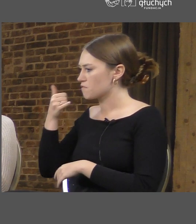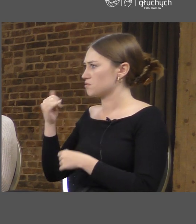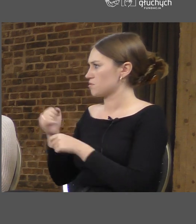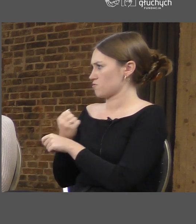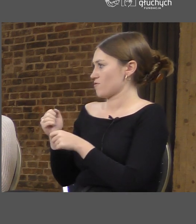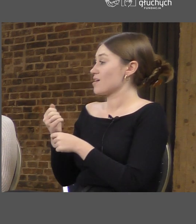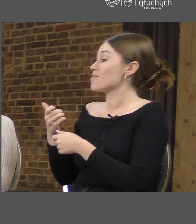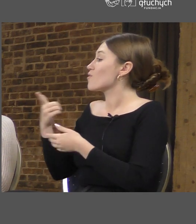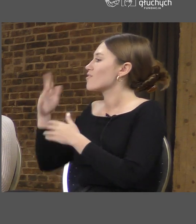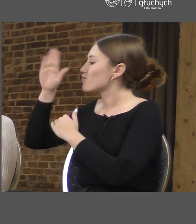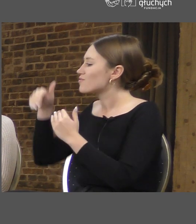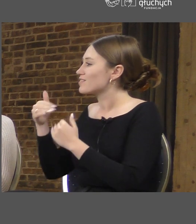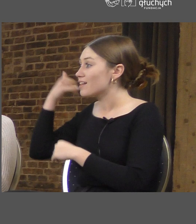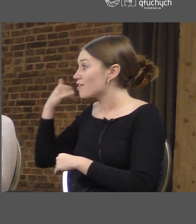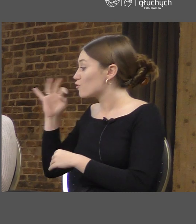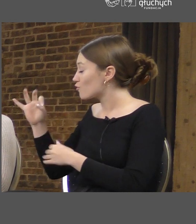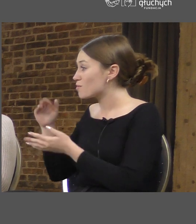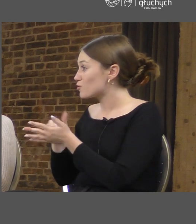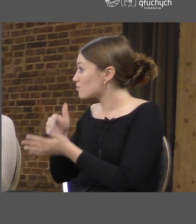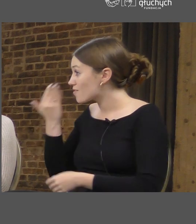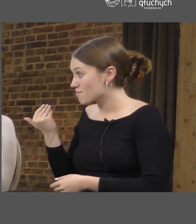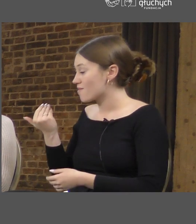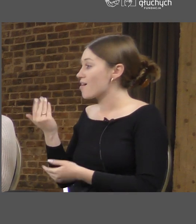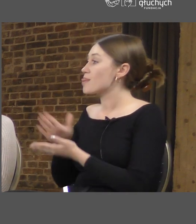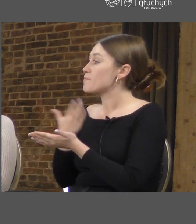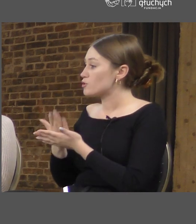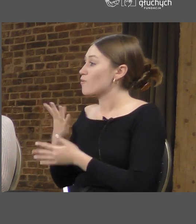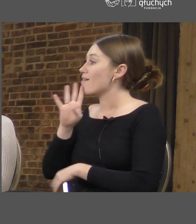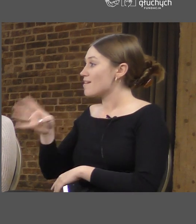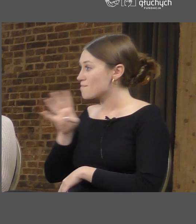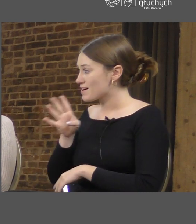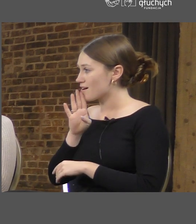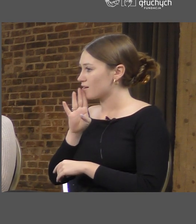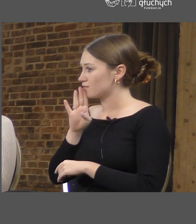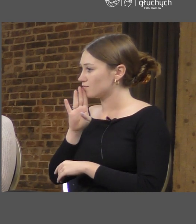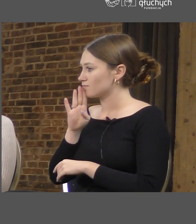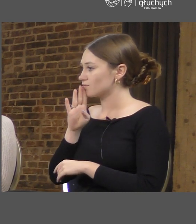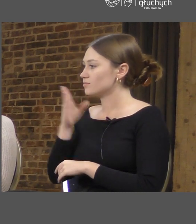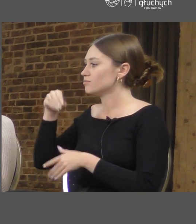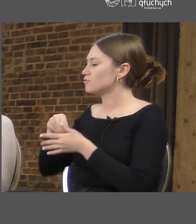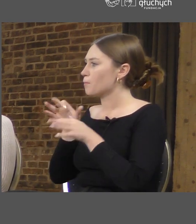Because they are not adapted these phones to your needs. For example, in America very popular are